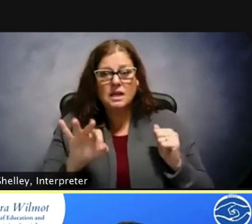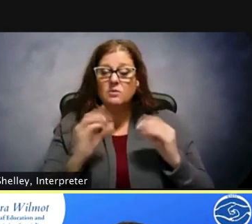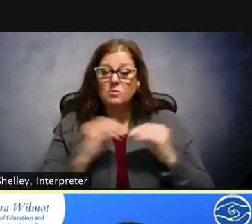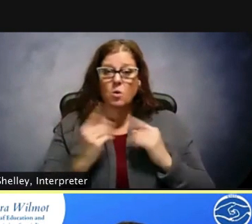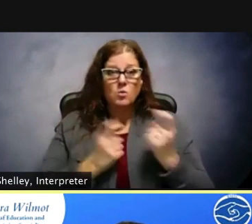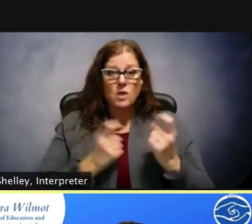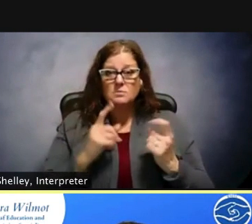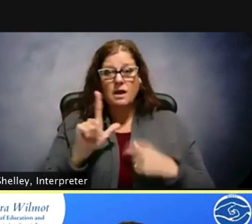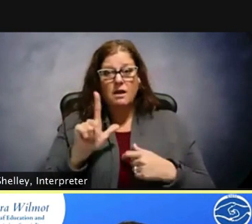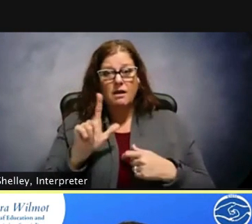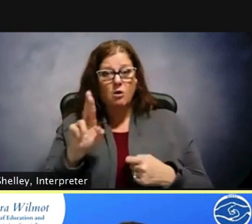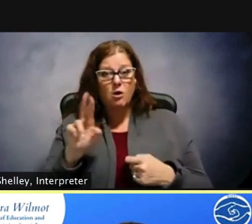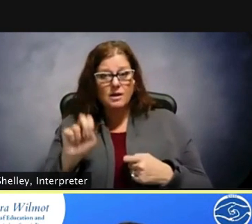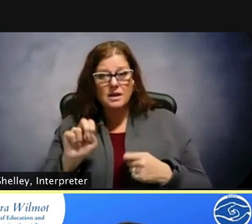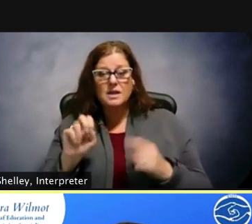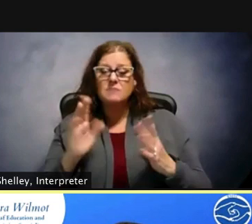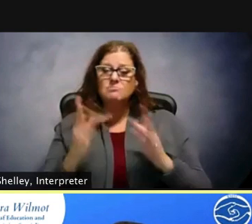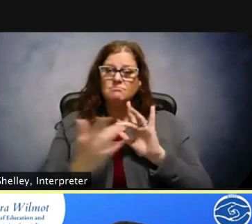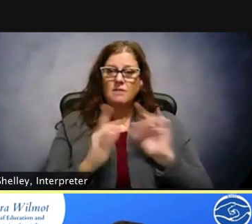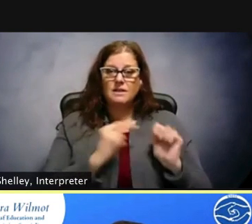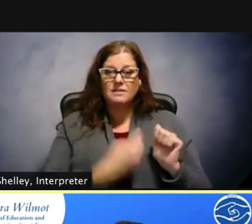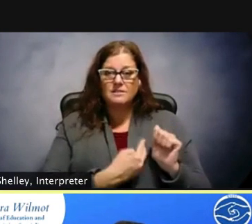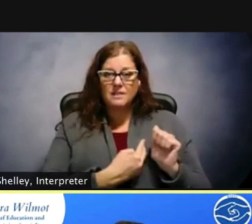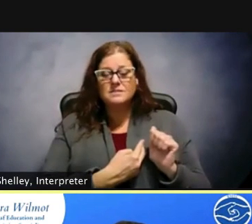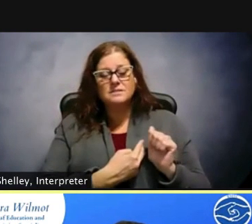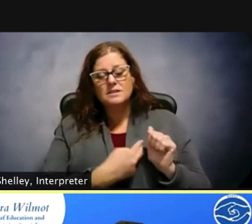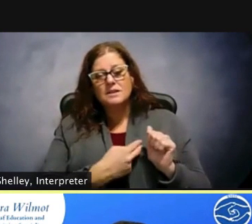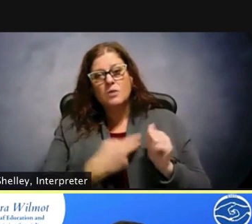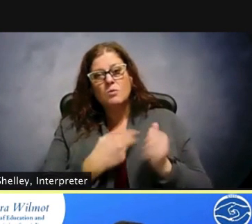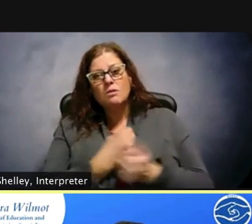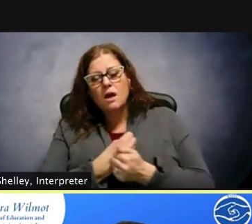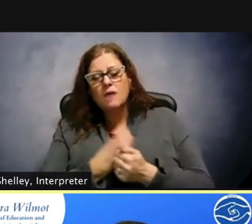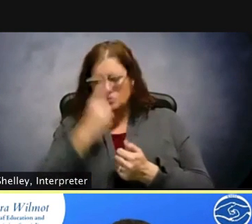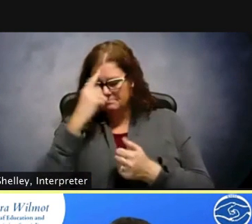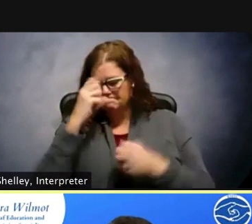LRE, please feel free to contact us. We love to brainstorm ways out and being creative when you're